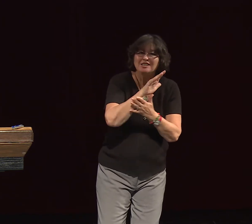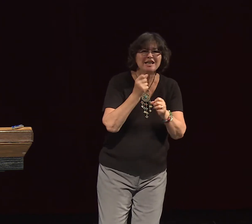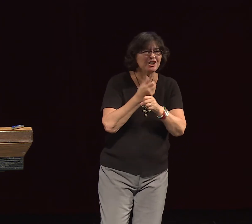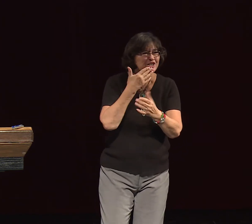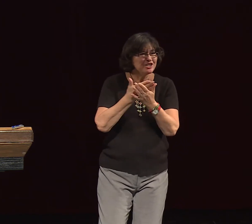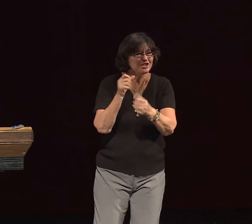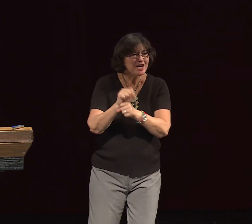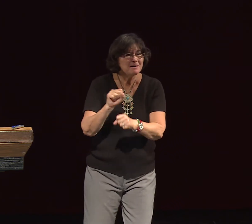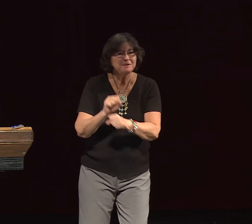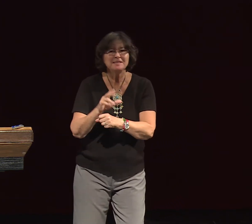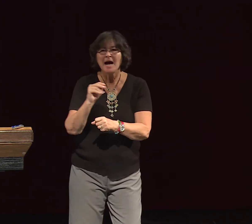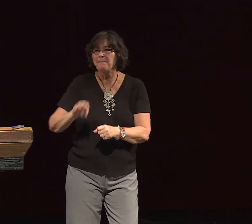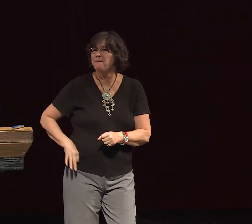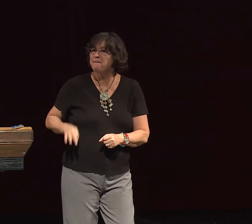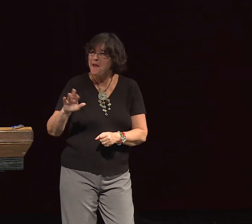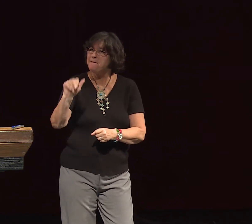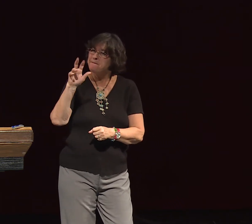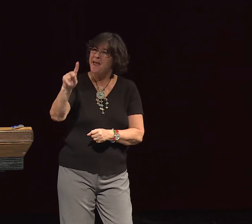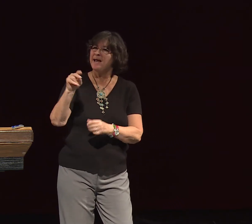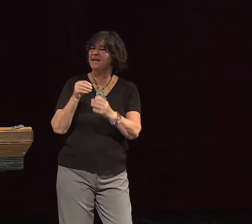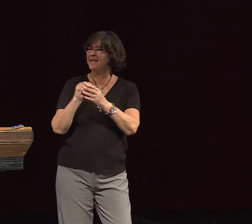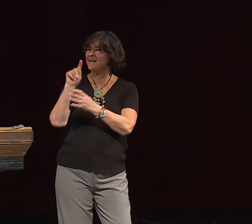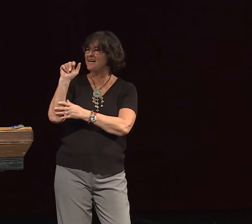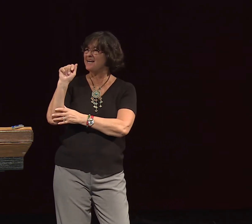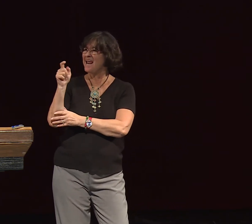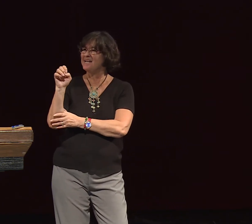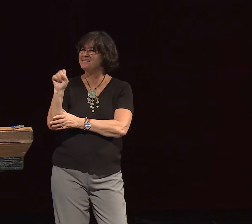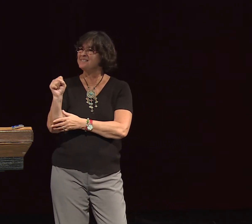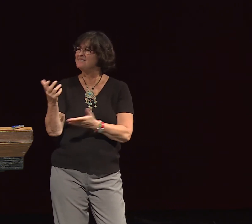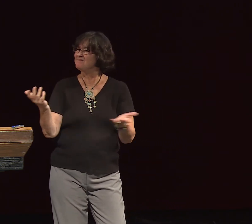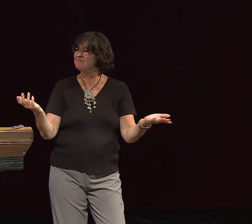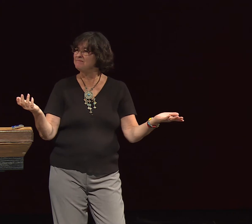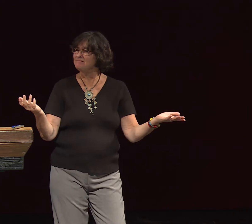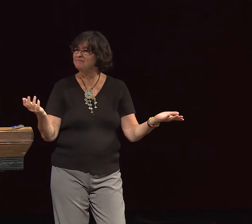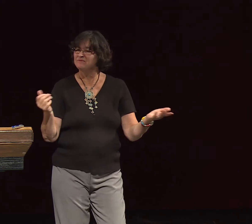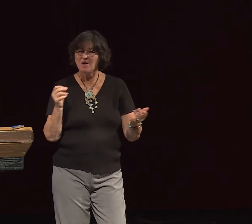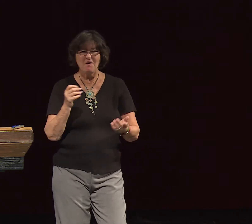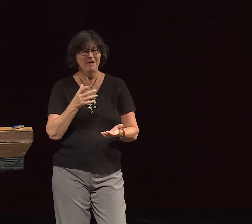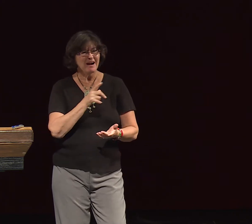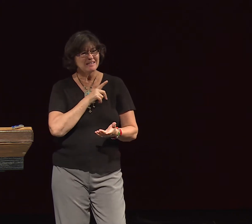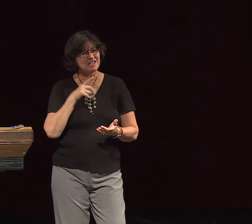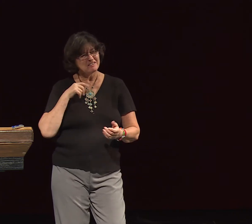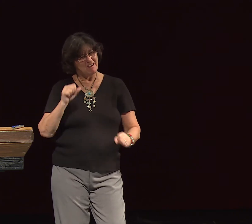they can go to college, they can get education, they can pay back their debt,